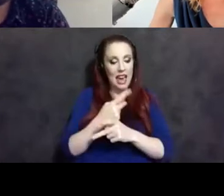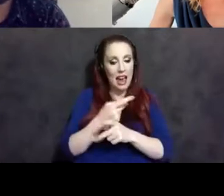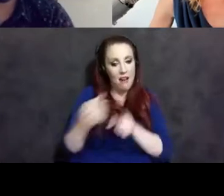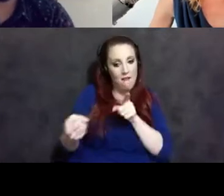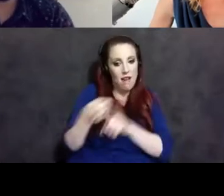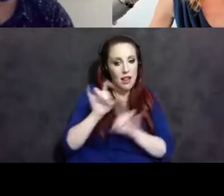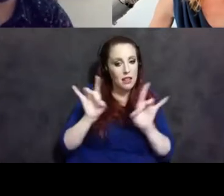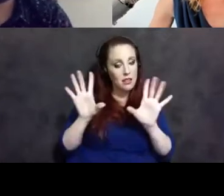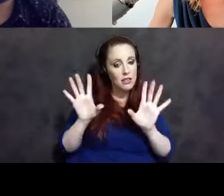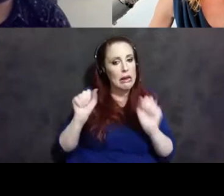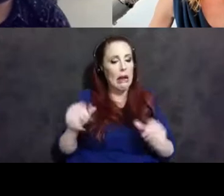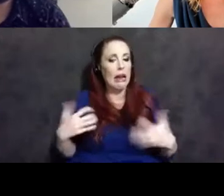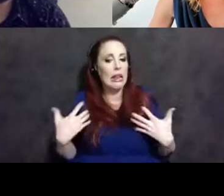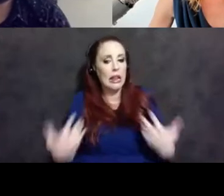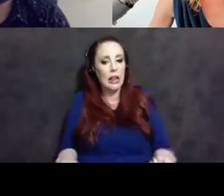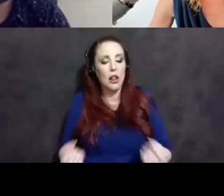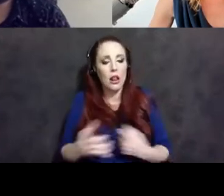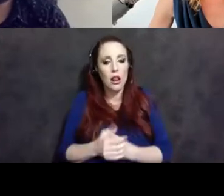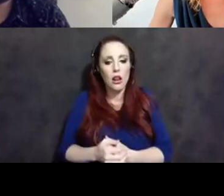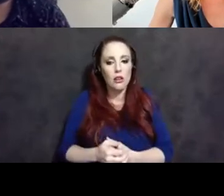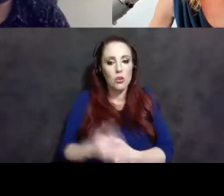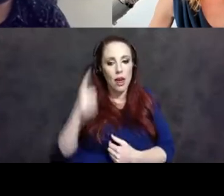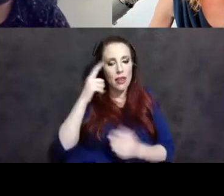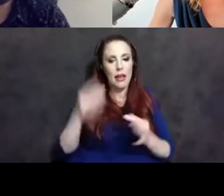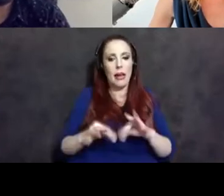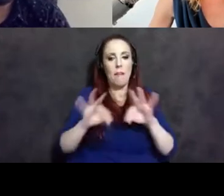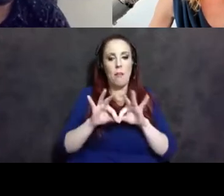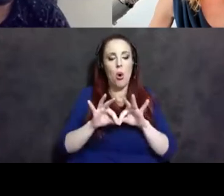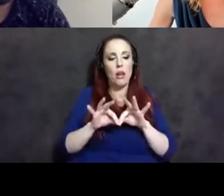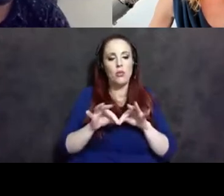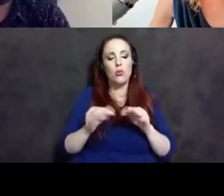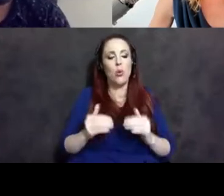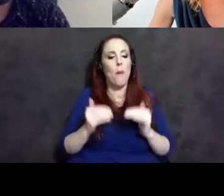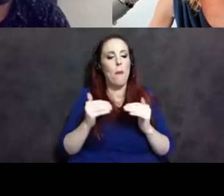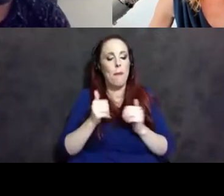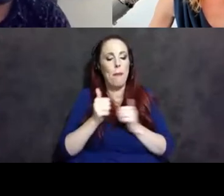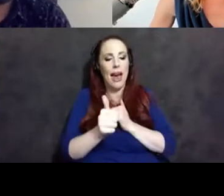So, I think it's about moving on beyond empathy to gentleness, also.